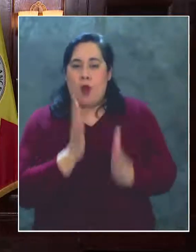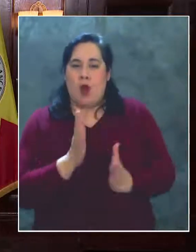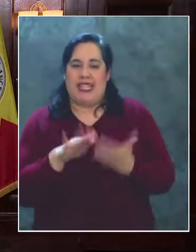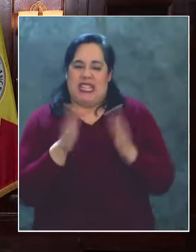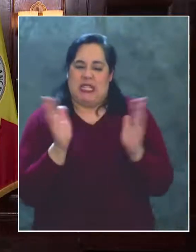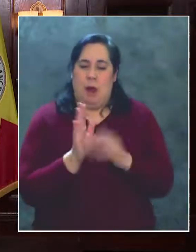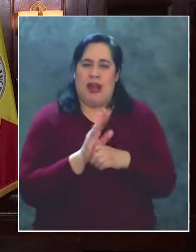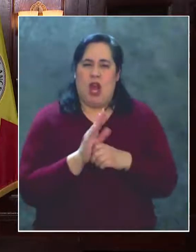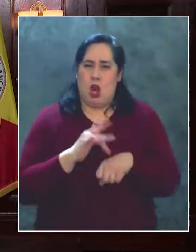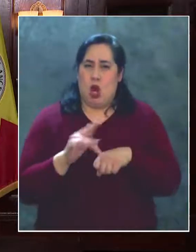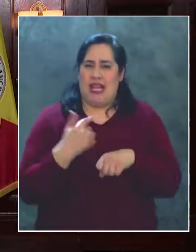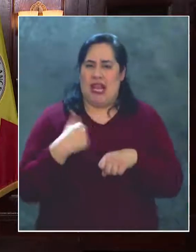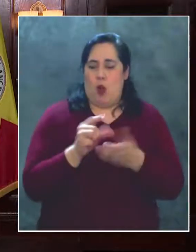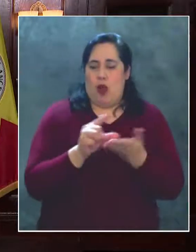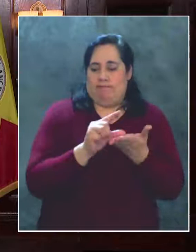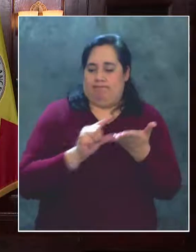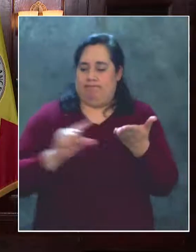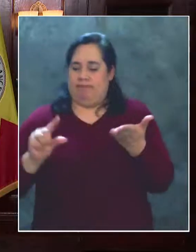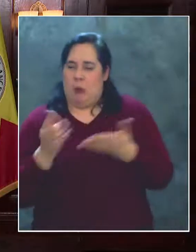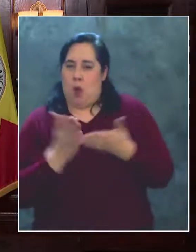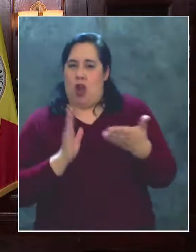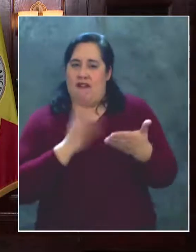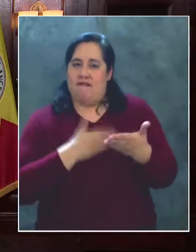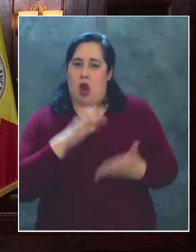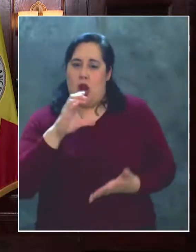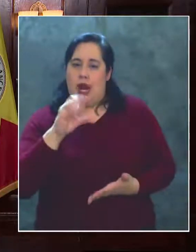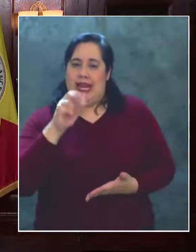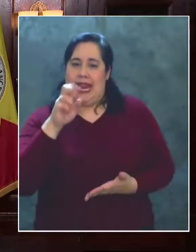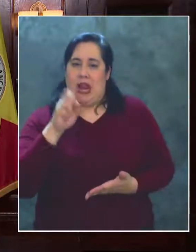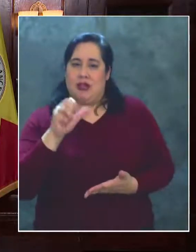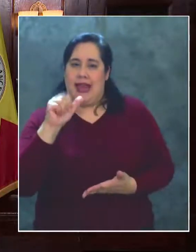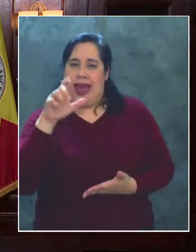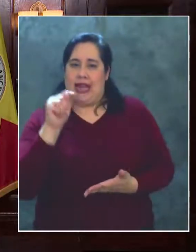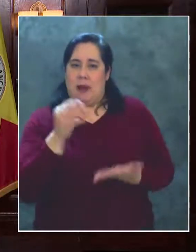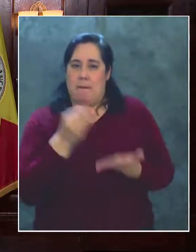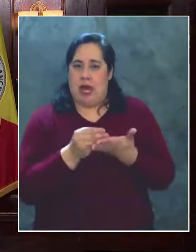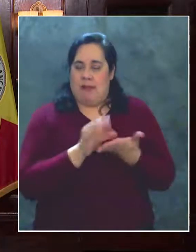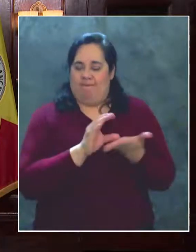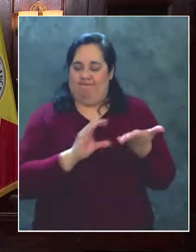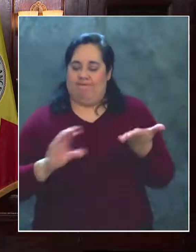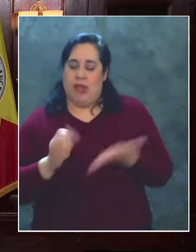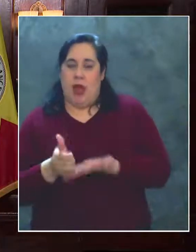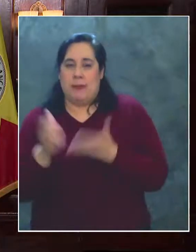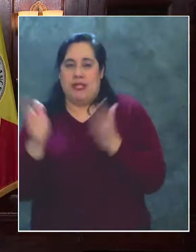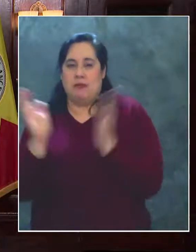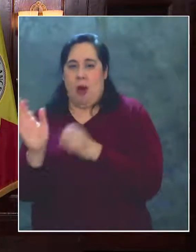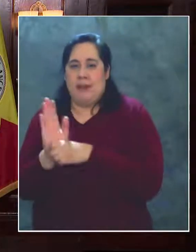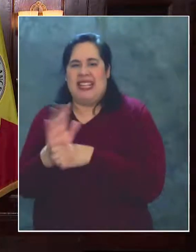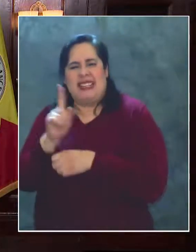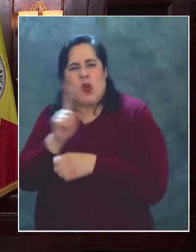EARLY ON WE SET ASIDE A PORTION OF OUR CARES ACT TO HELP THE